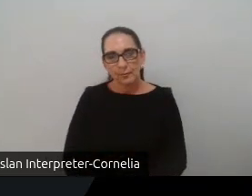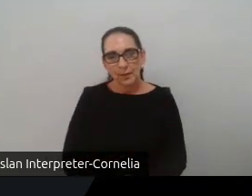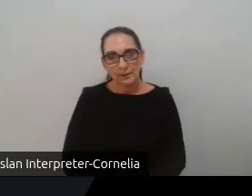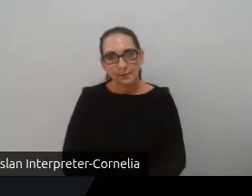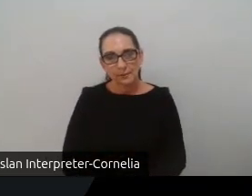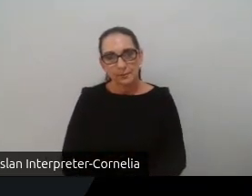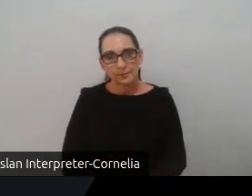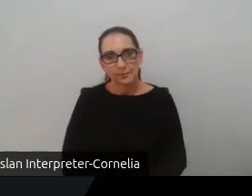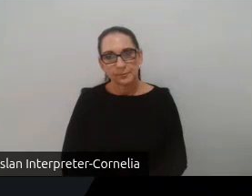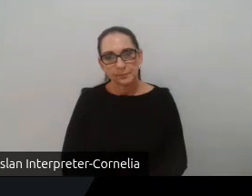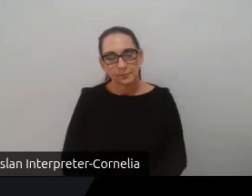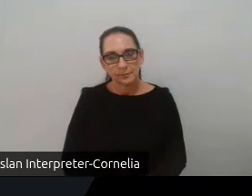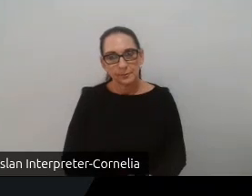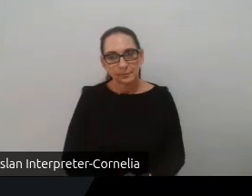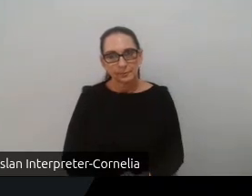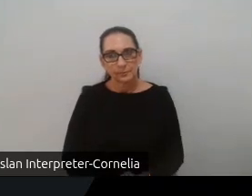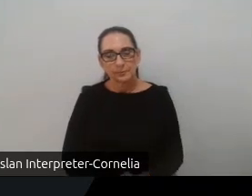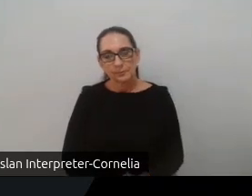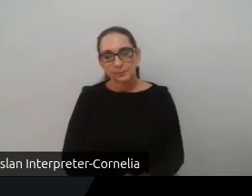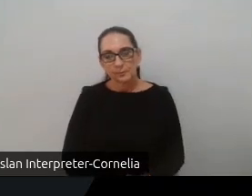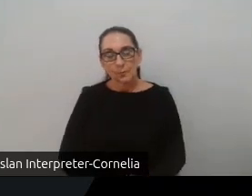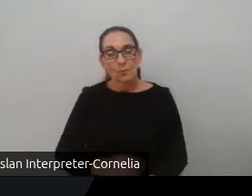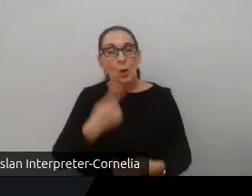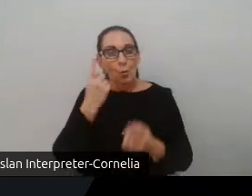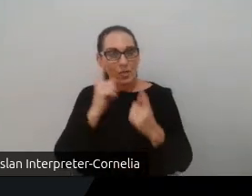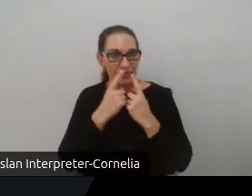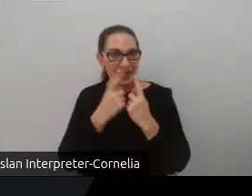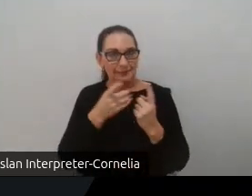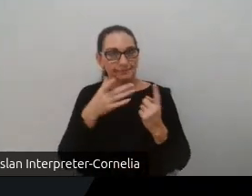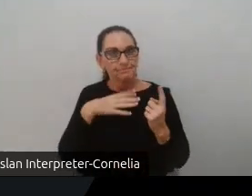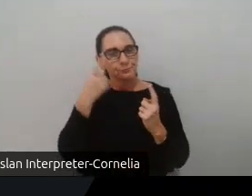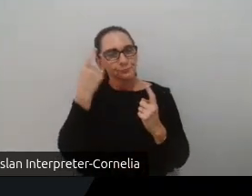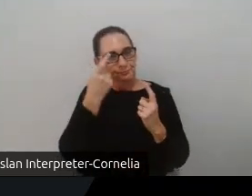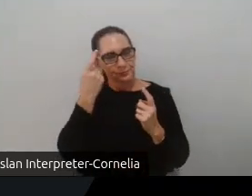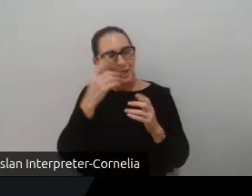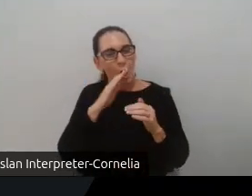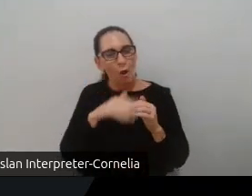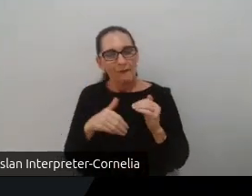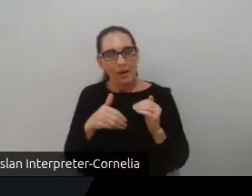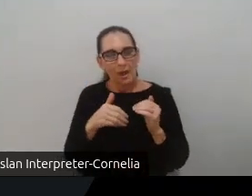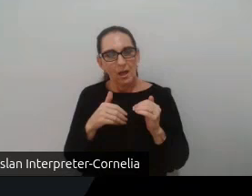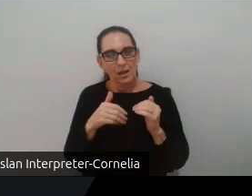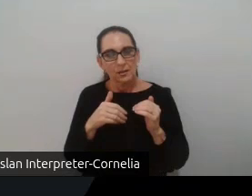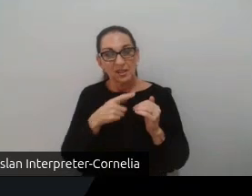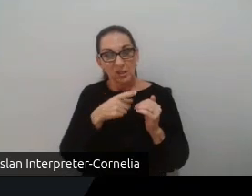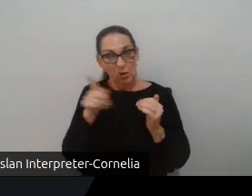Now, one thing to consider is when it comes to um when you're supporting clients, just think